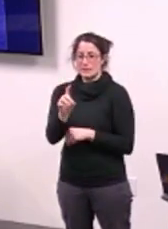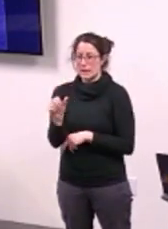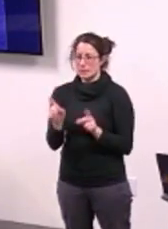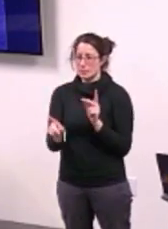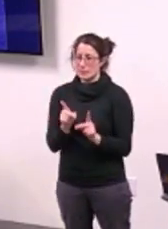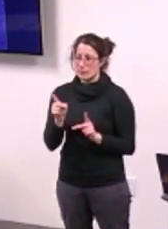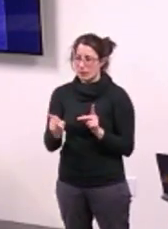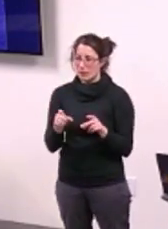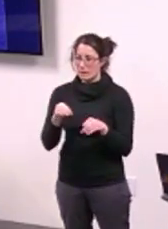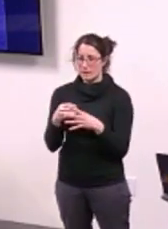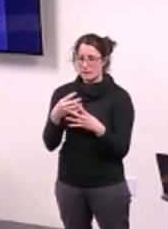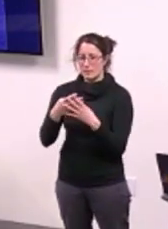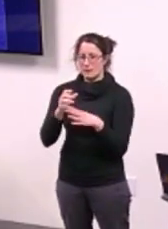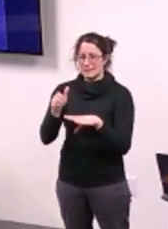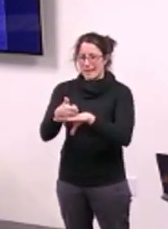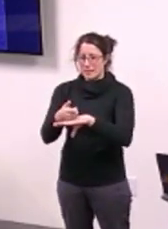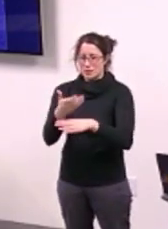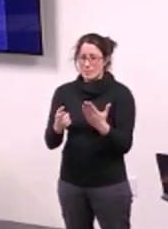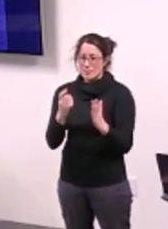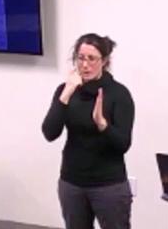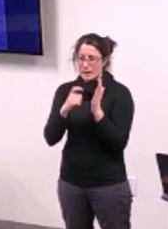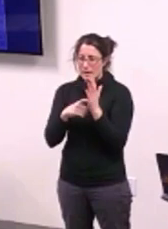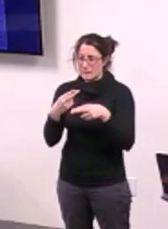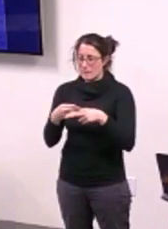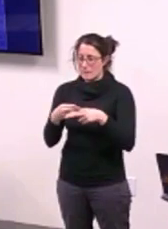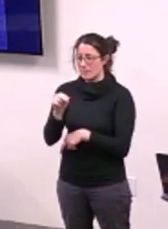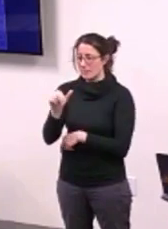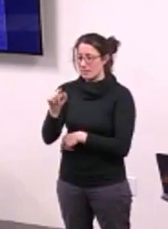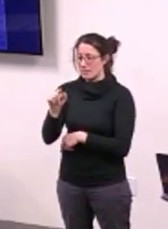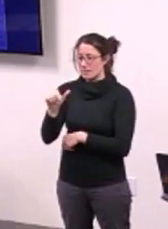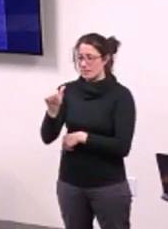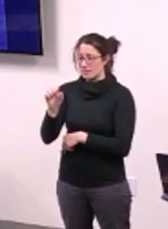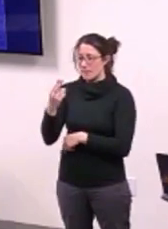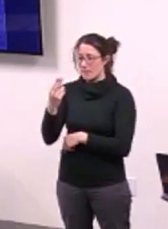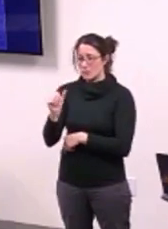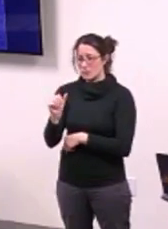So you might recognize the name Natasha Mckenna who was murdered